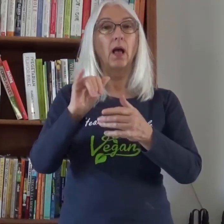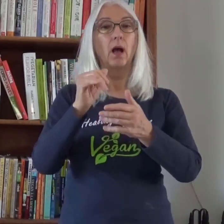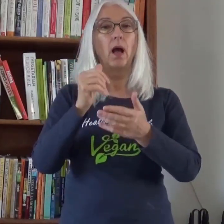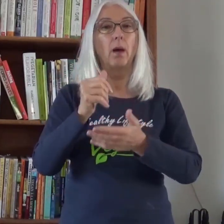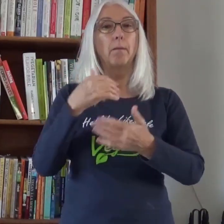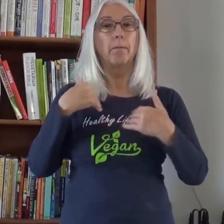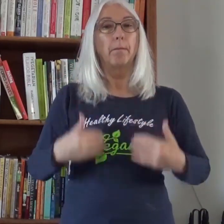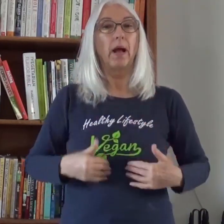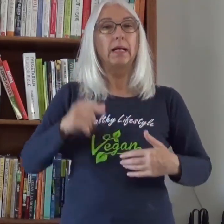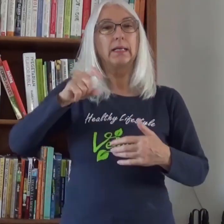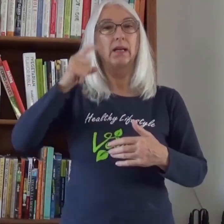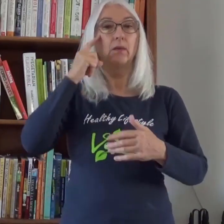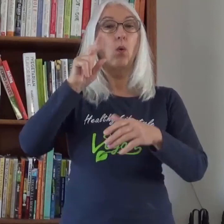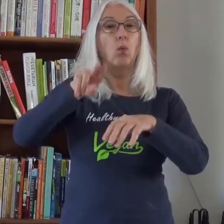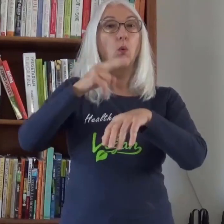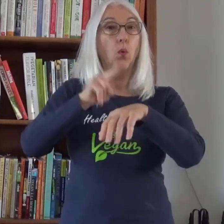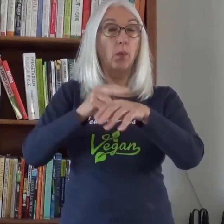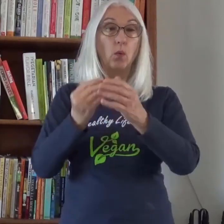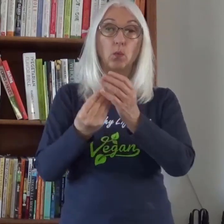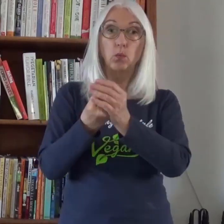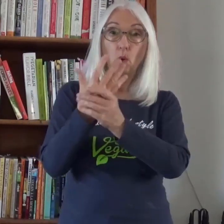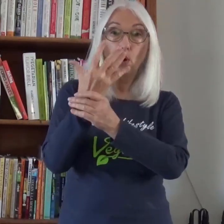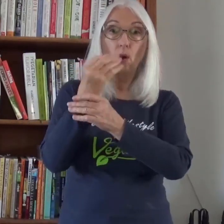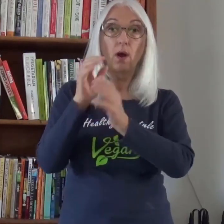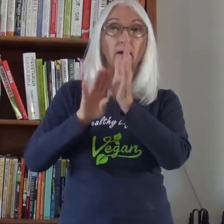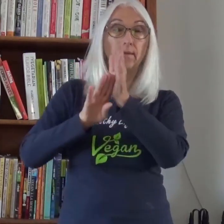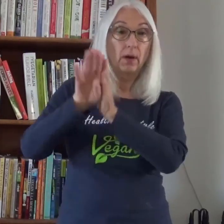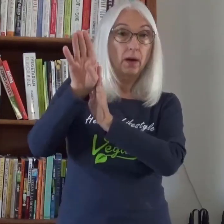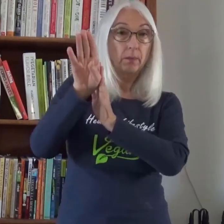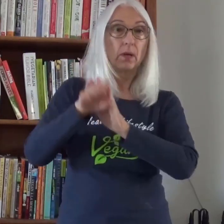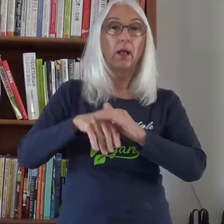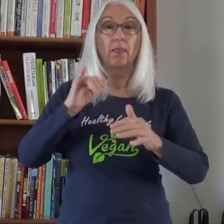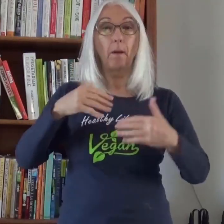that the body needs for normal growth and development.